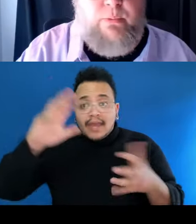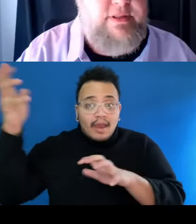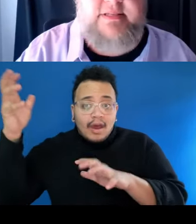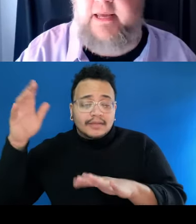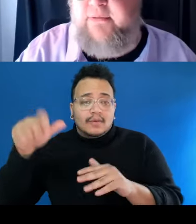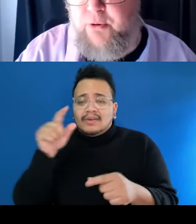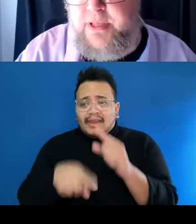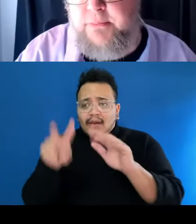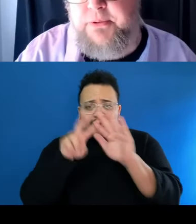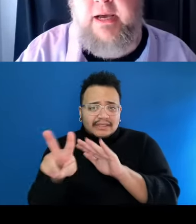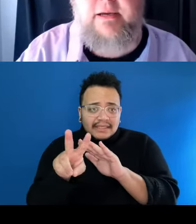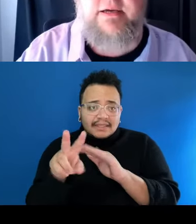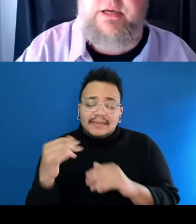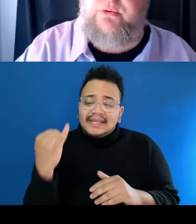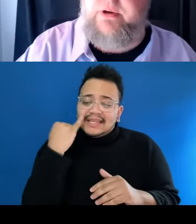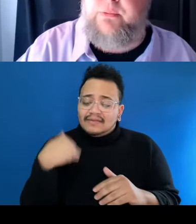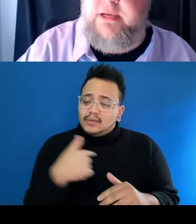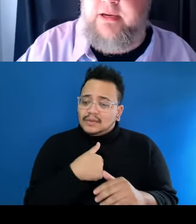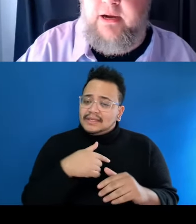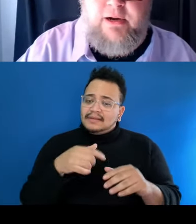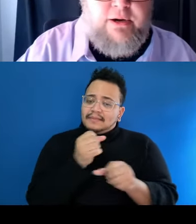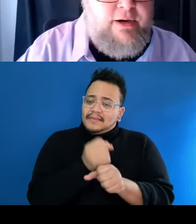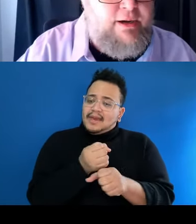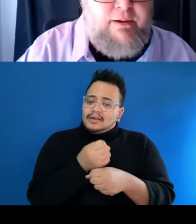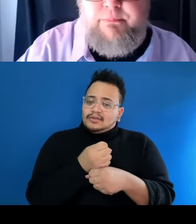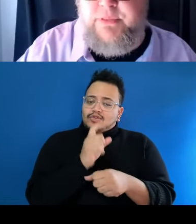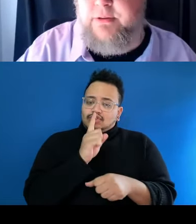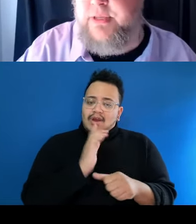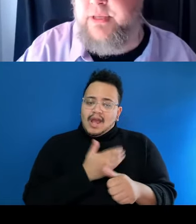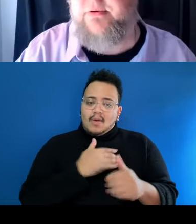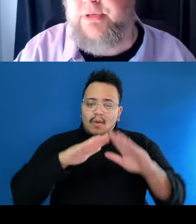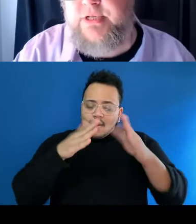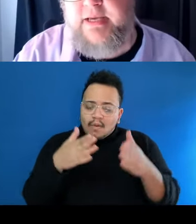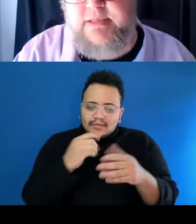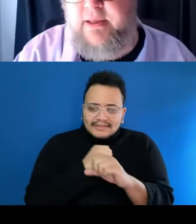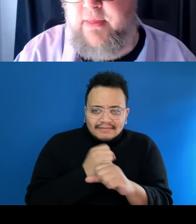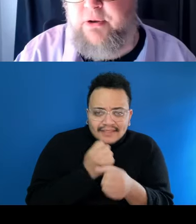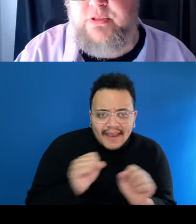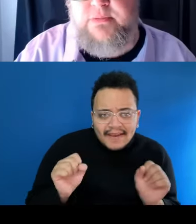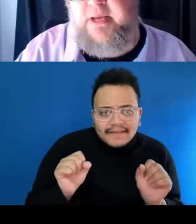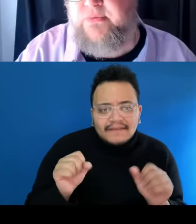when we're the safe home on the block, when we are the leader of the GSA that holds space